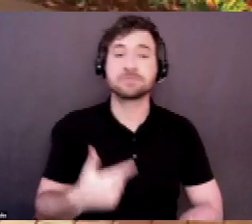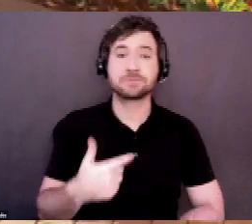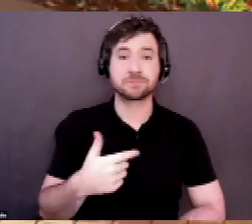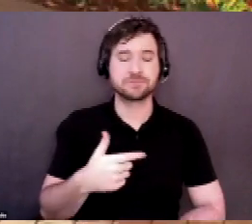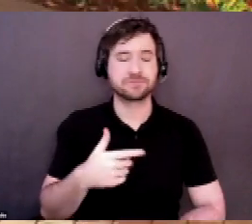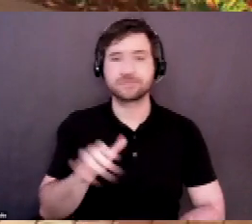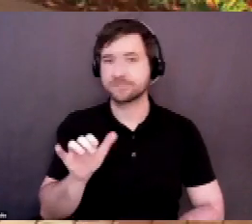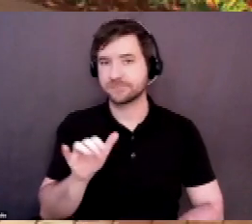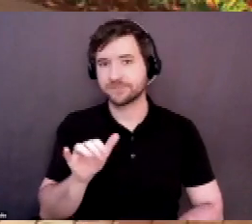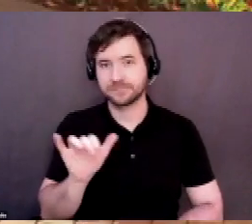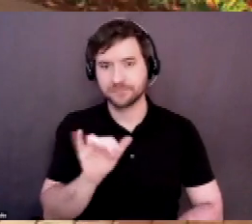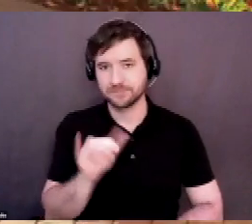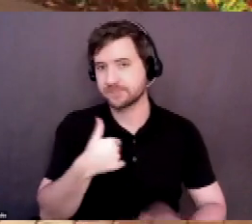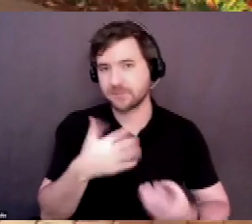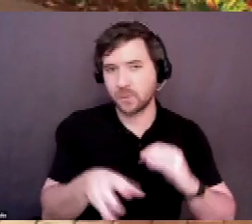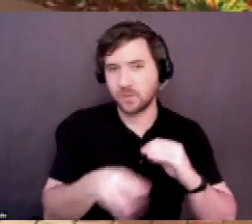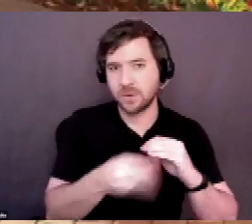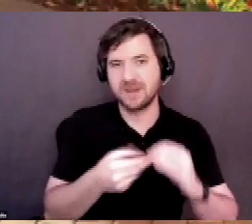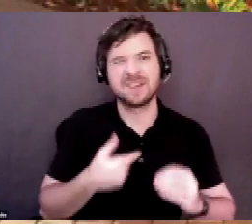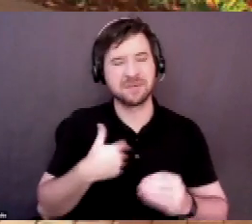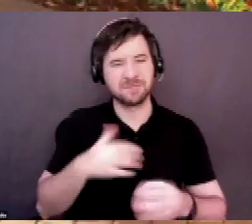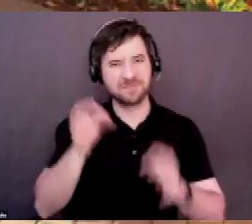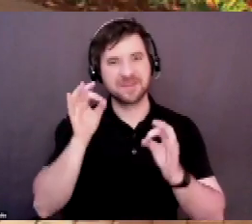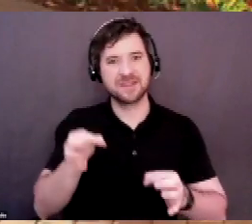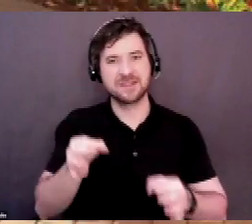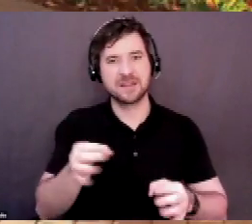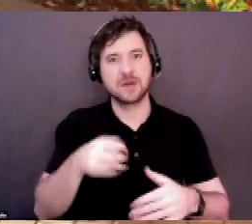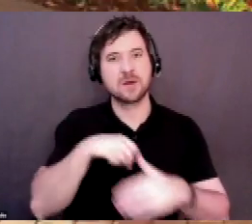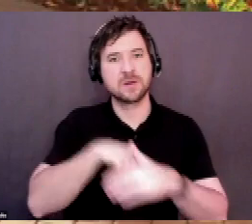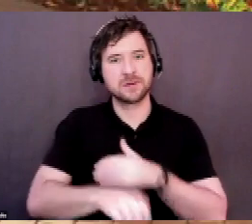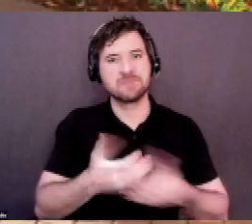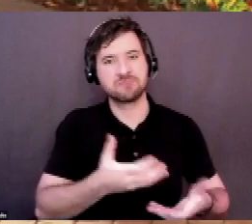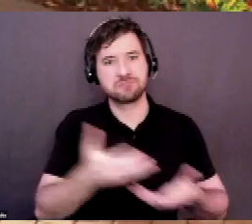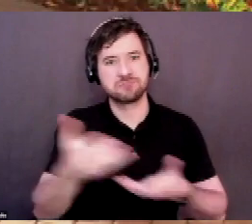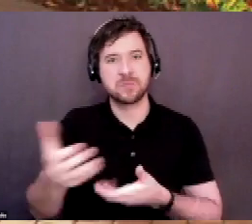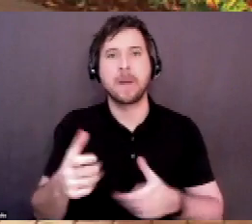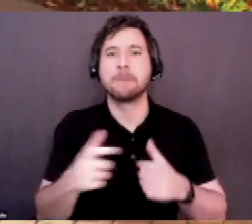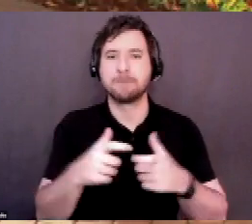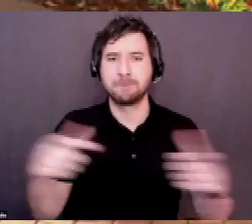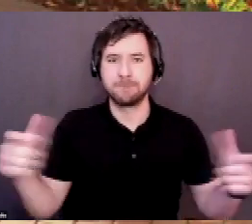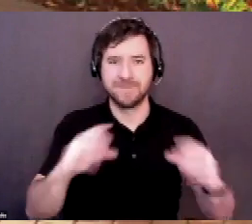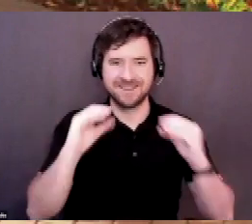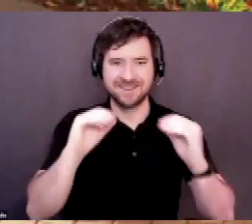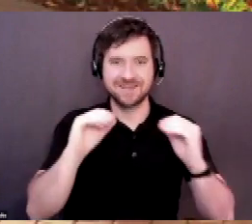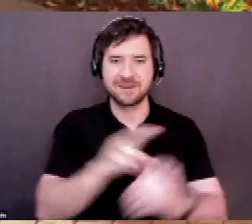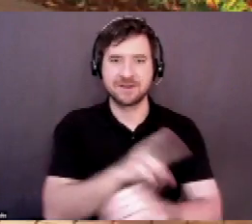I chose to deliver at a very large teaching hospital in Boston because I just wanted